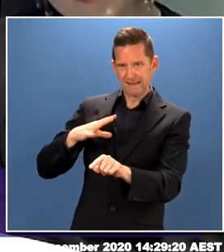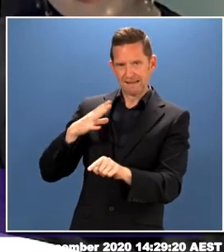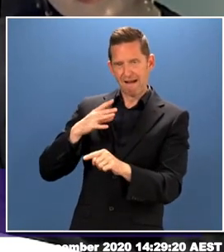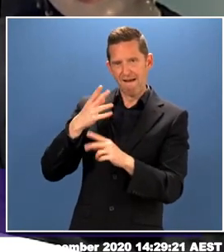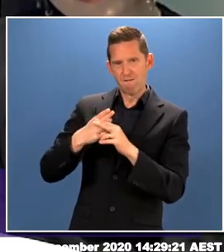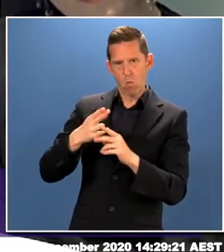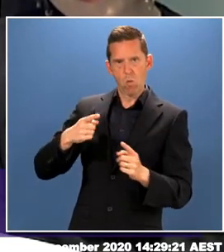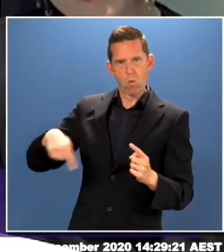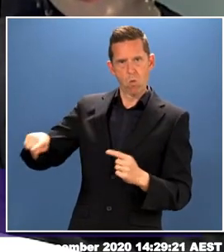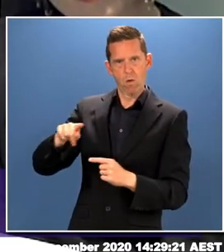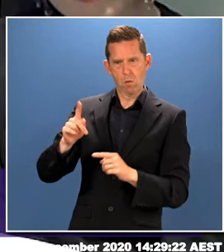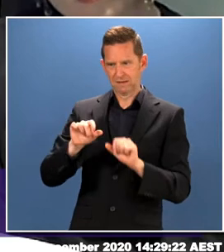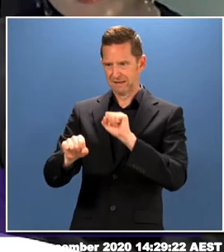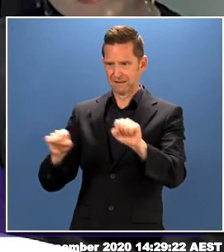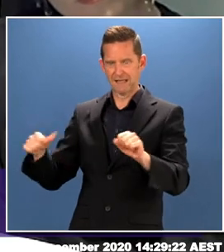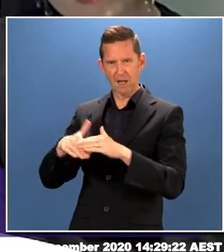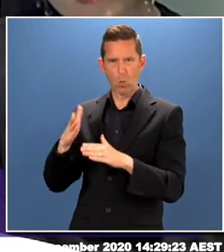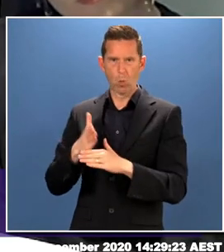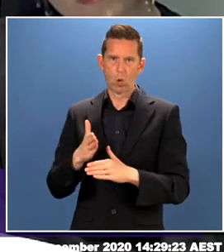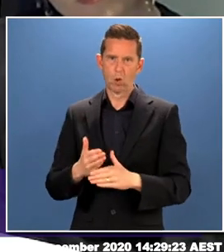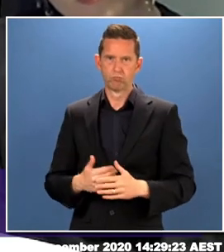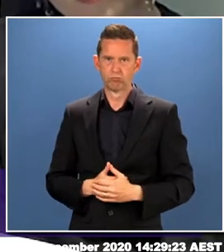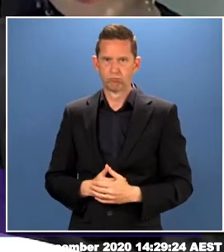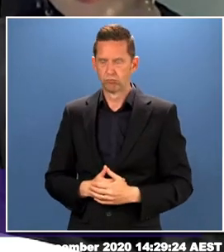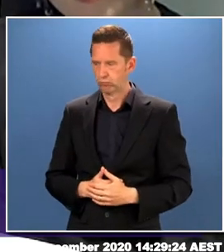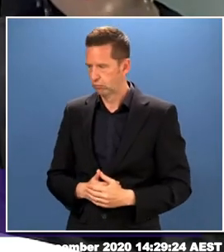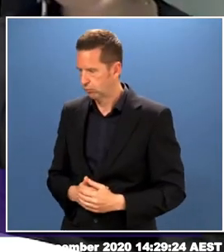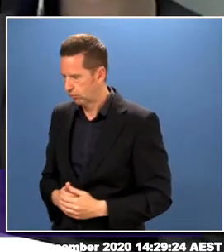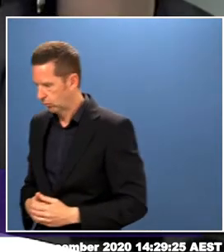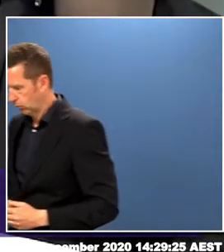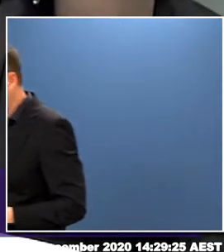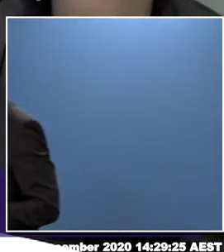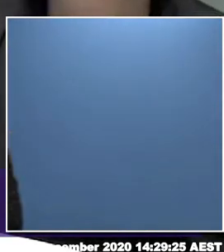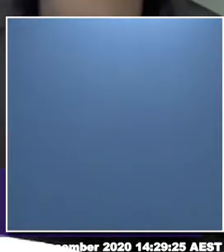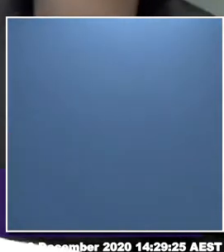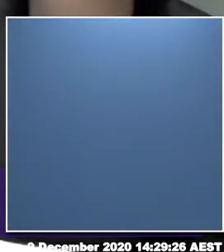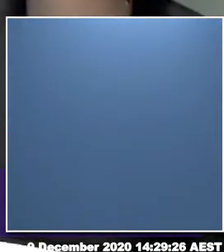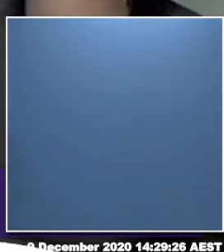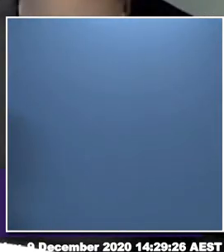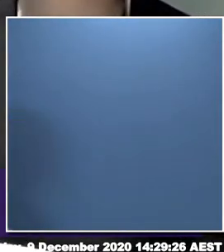fully in the workplace. Ms Morgan, I might ask you, I mean the lacking of the data but you